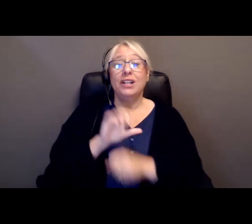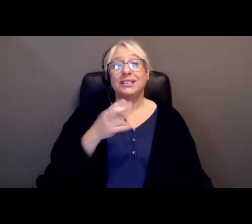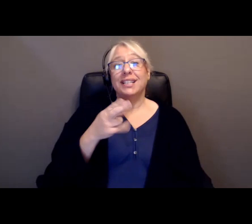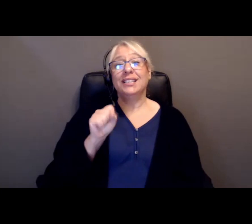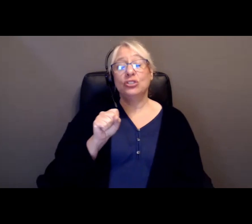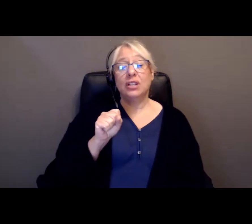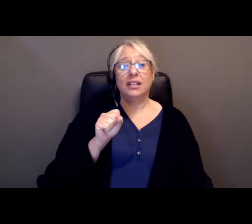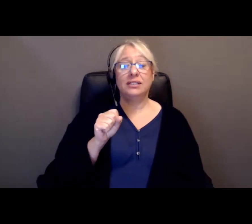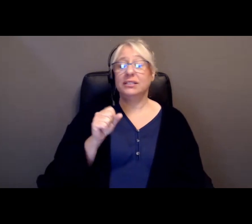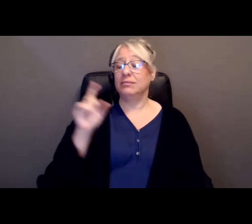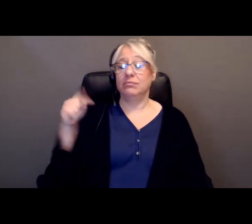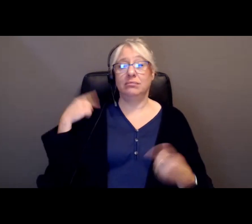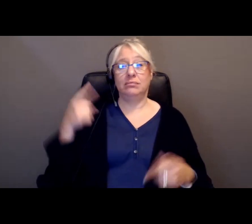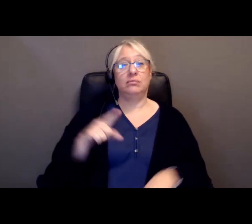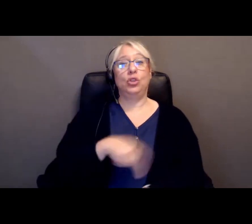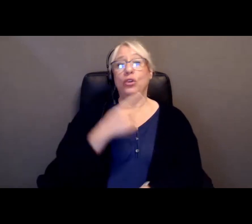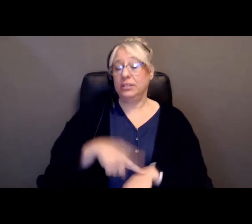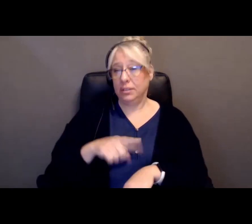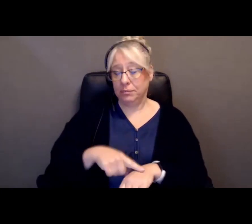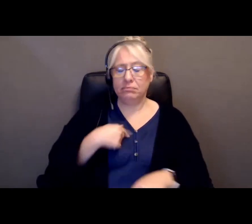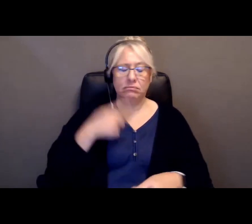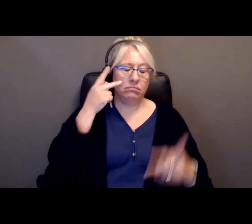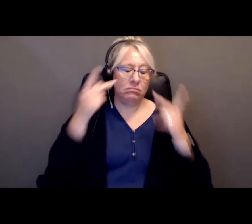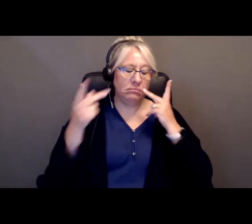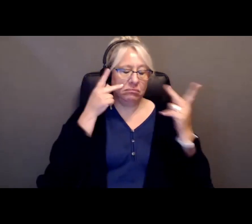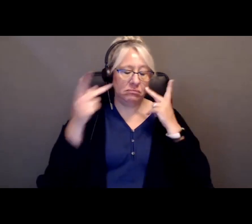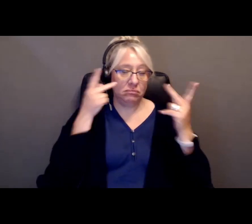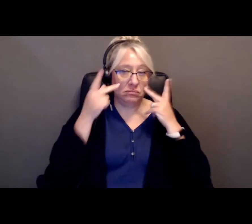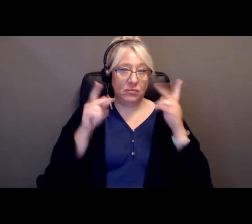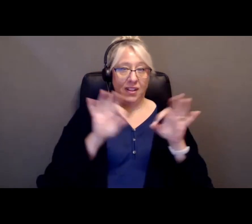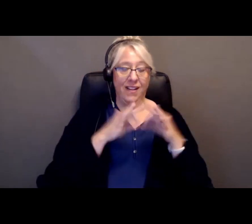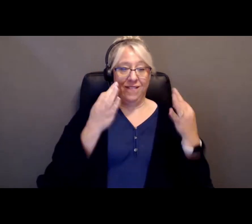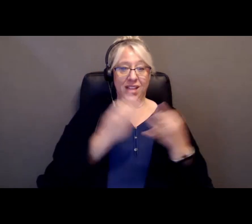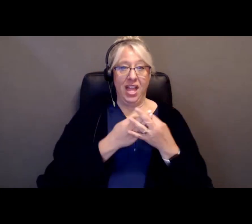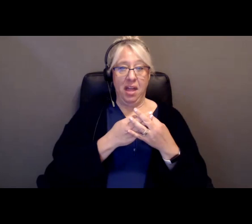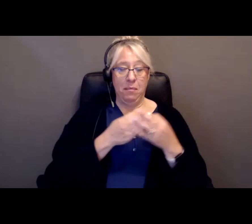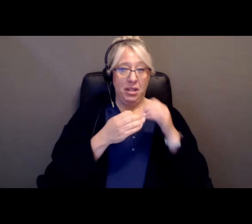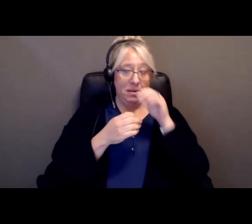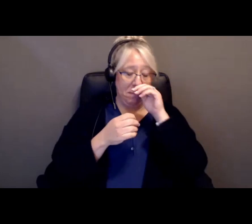a long time, and I saw how, when families looked at someone who had -- you know they could have a